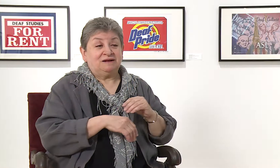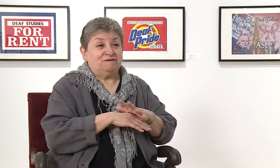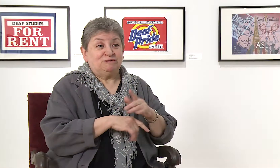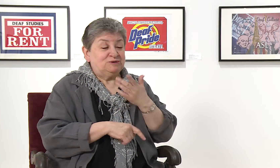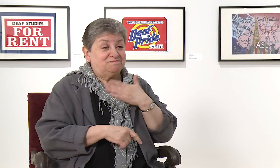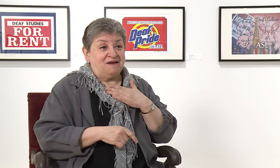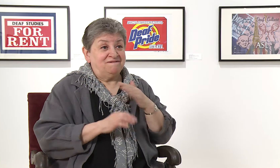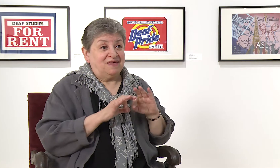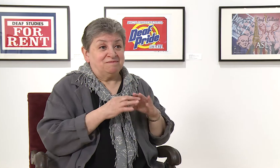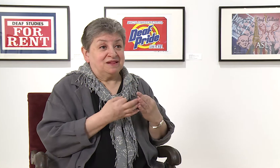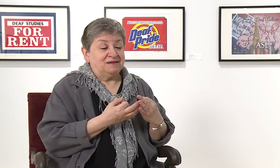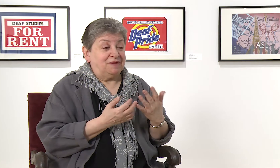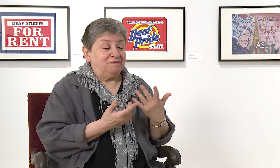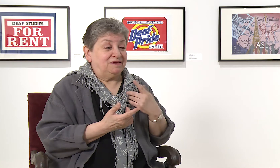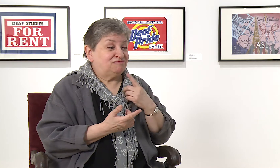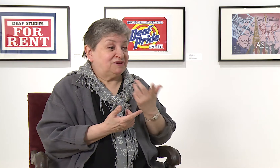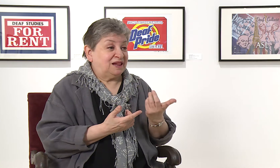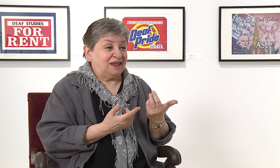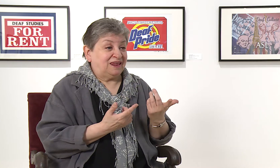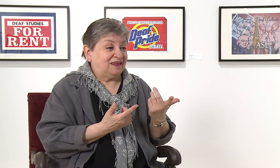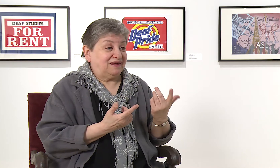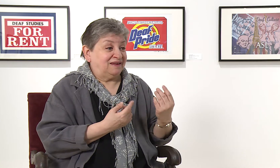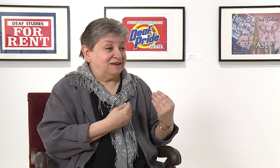My first influence was my family.